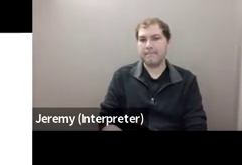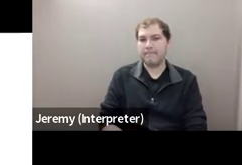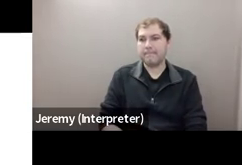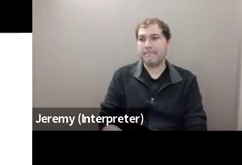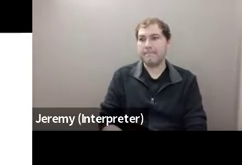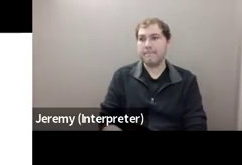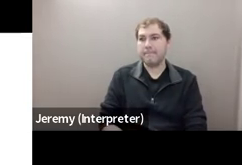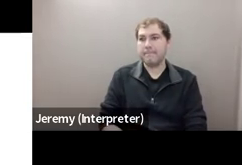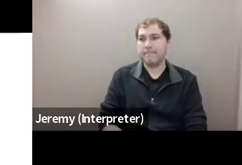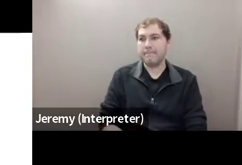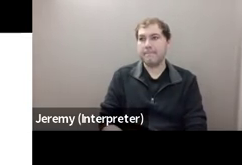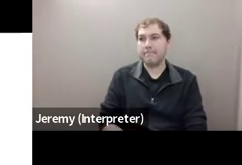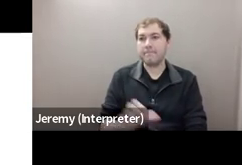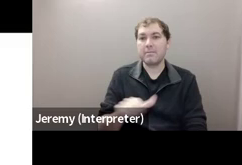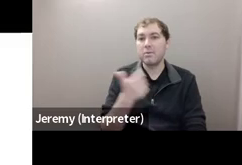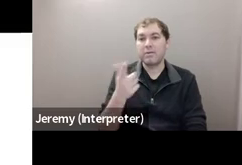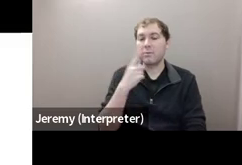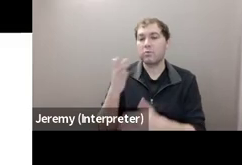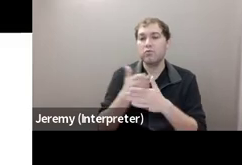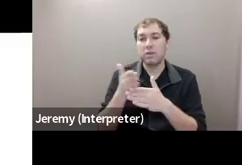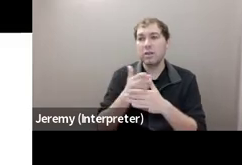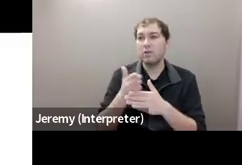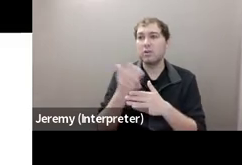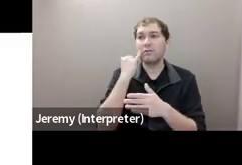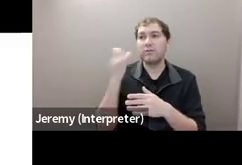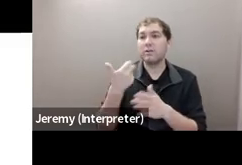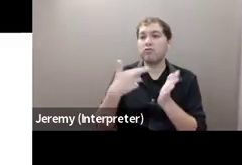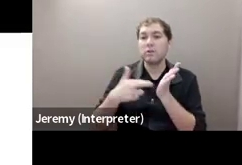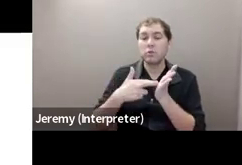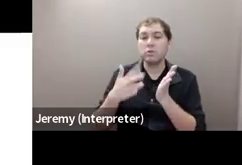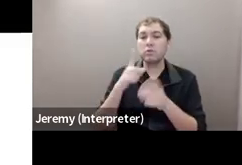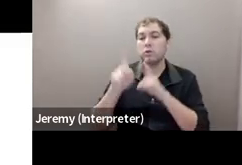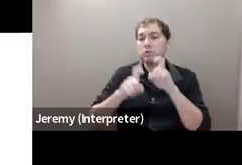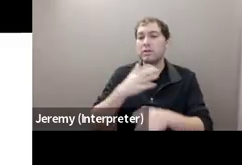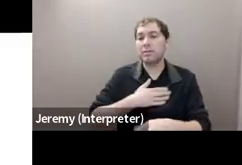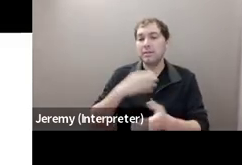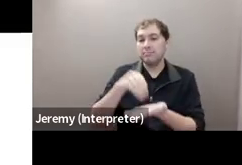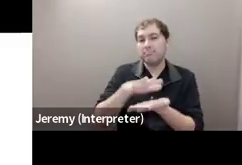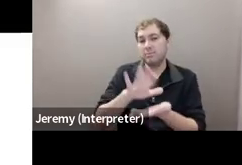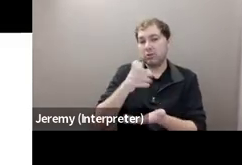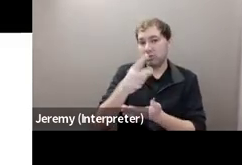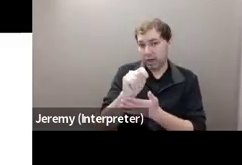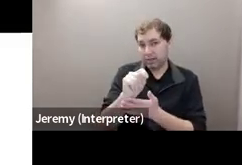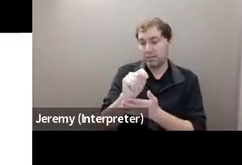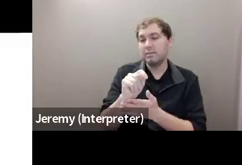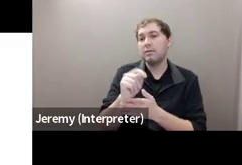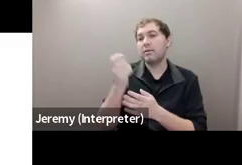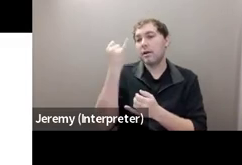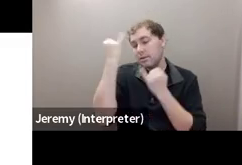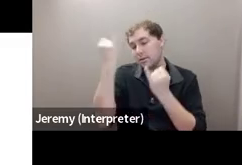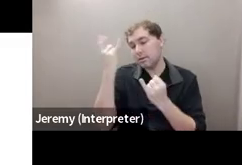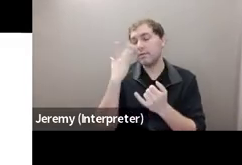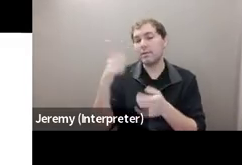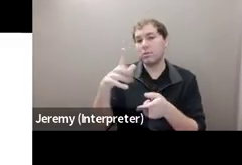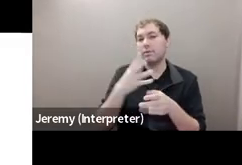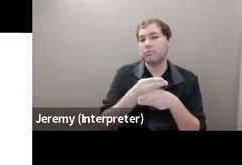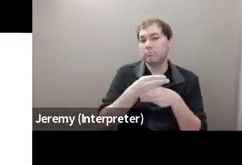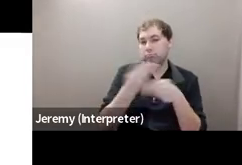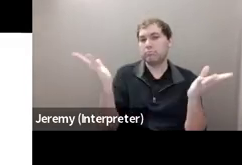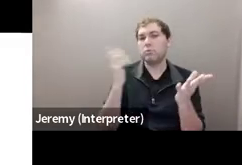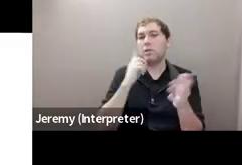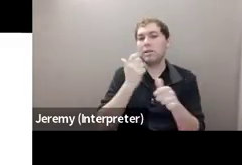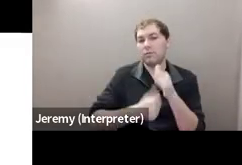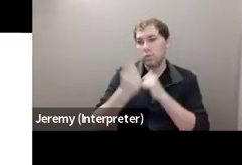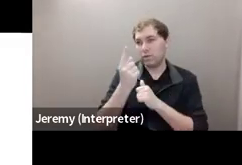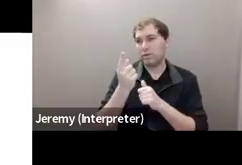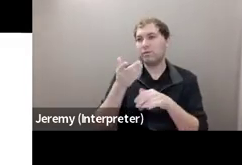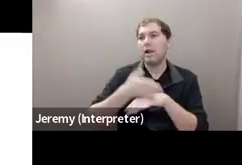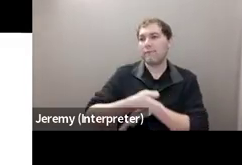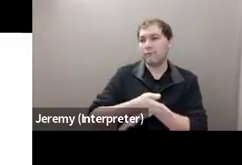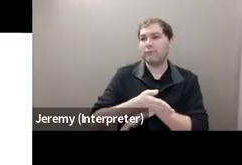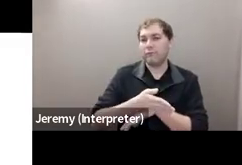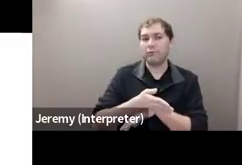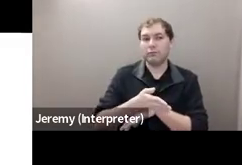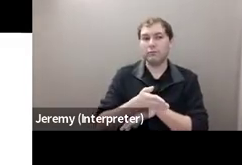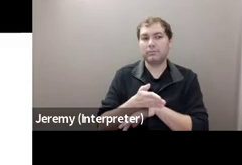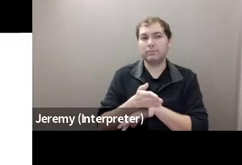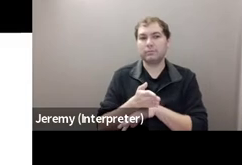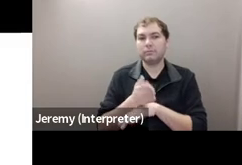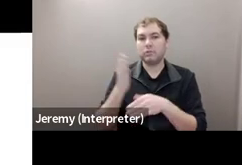Rebecca - APRIL: does anyone have anything to share. If you have resources or questions, please put them in the chat ideas, because all of this will be shared with everybody. After after the conclusion of this.